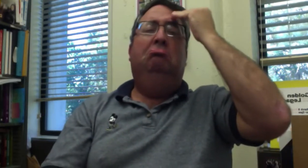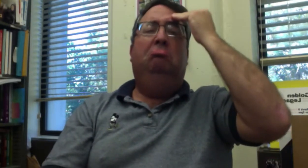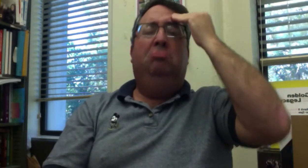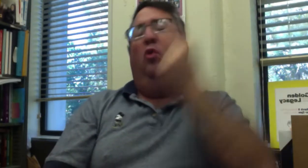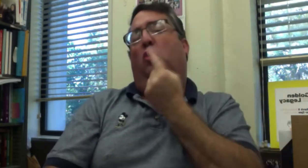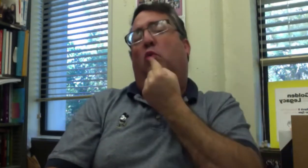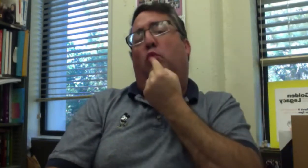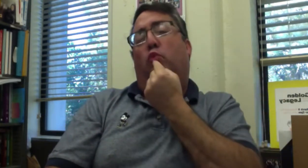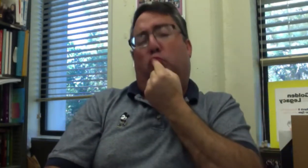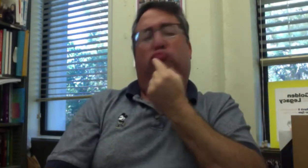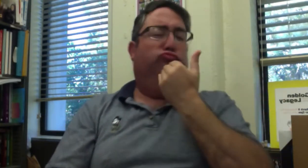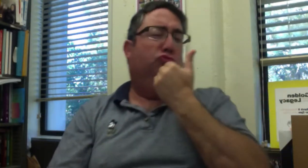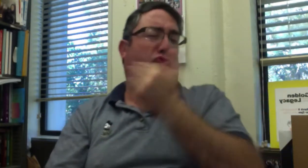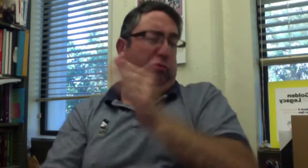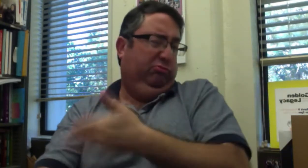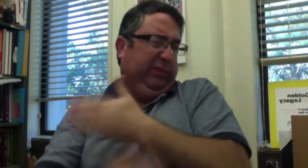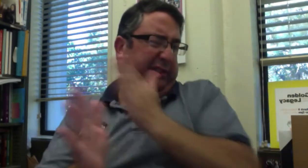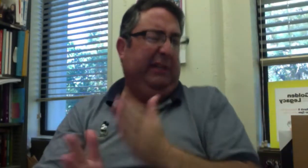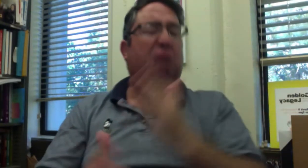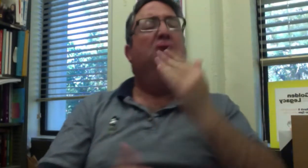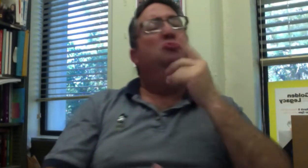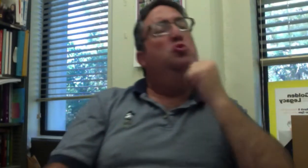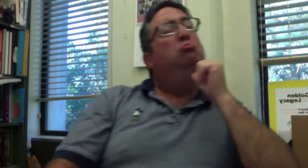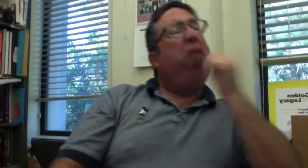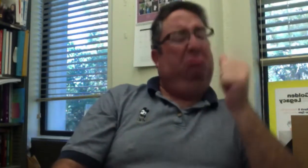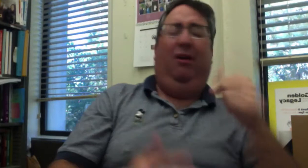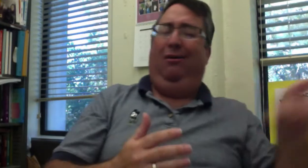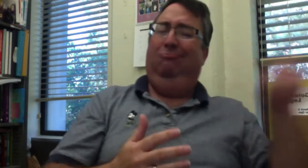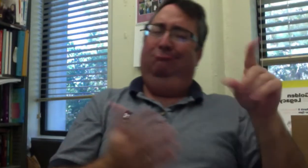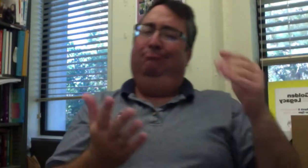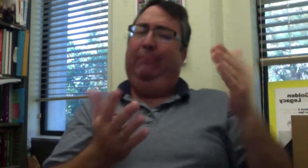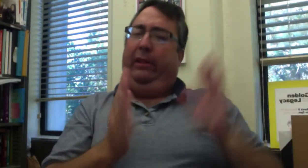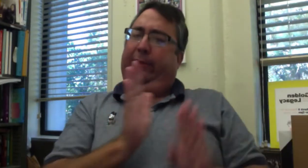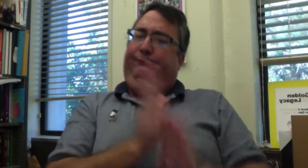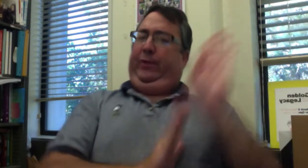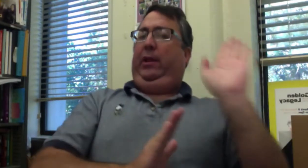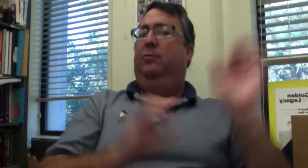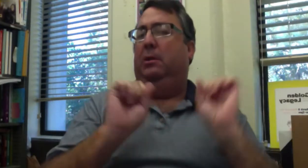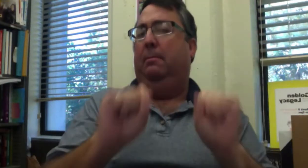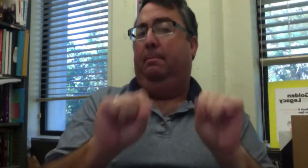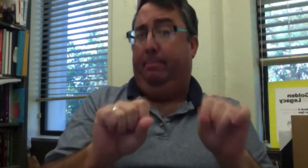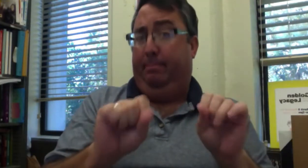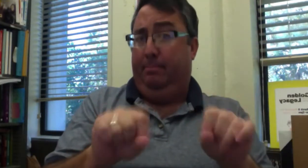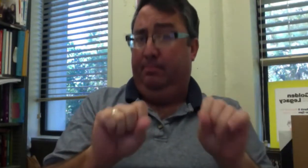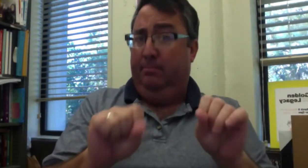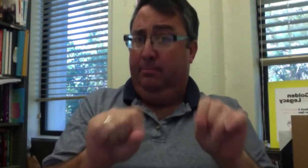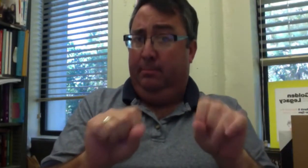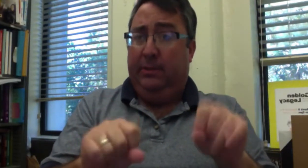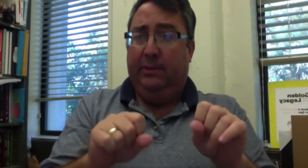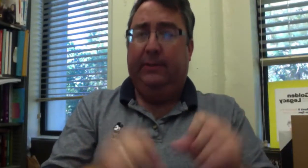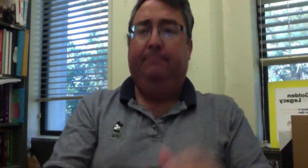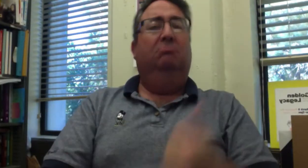Hearing people have an "ear" for music and can tell who's good and who's bad. They've developed that ability.